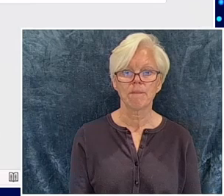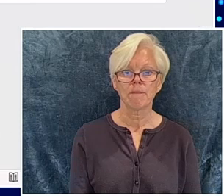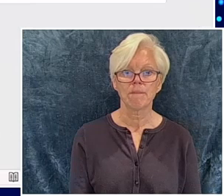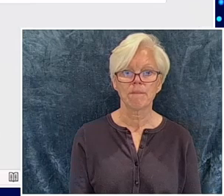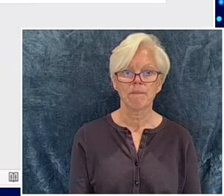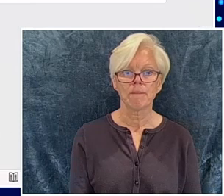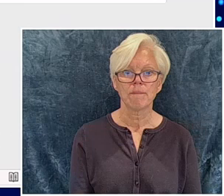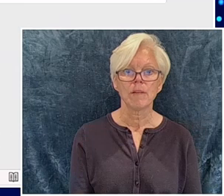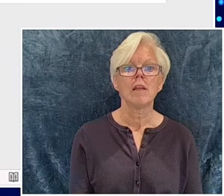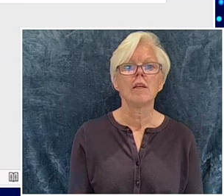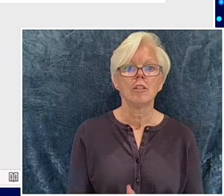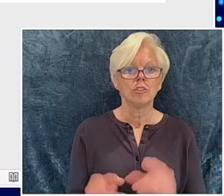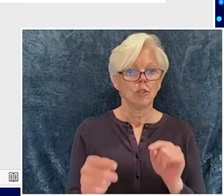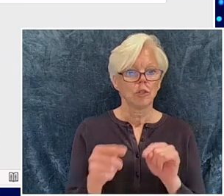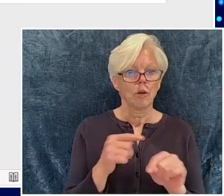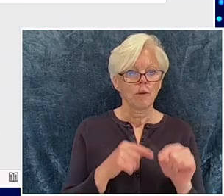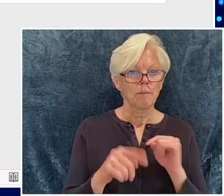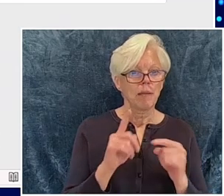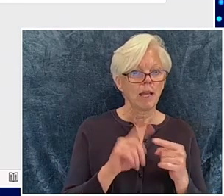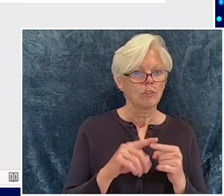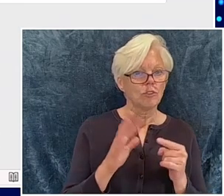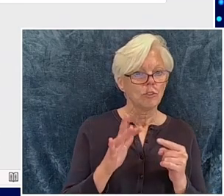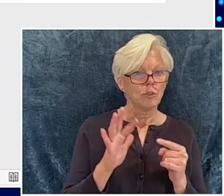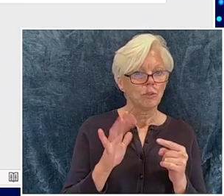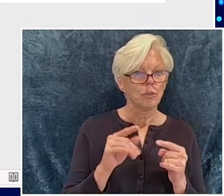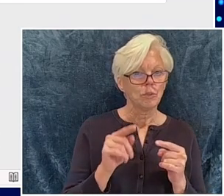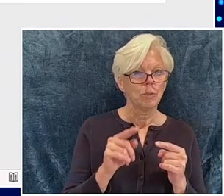let's make sure. So here's some of the changes we made here.